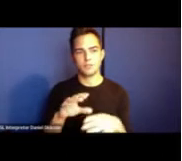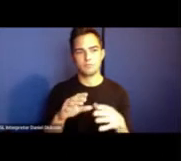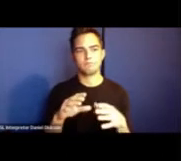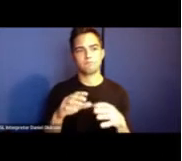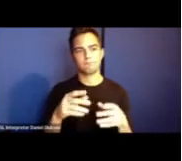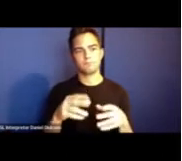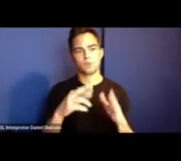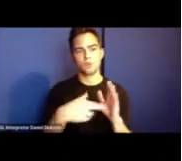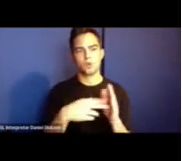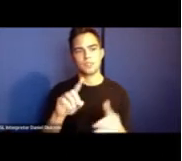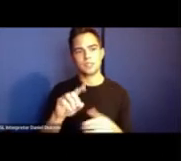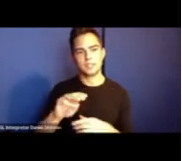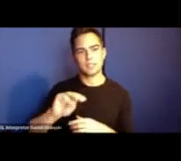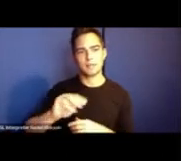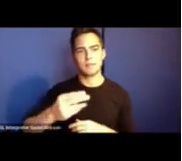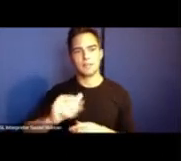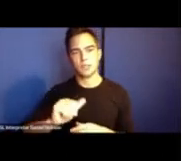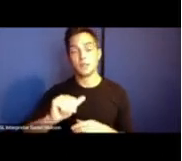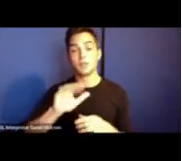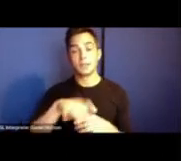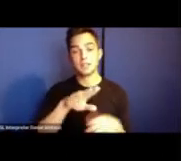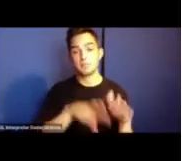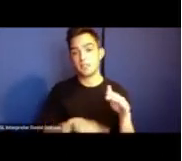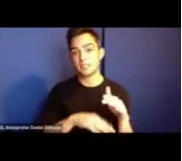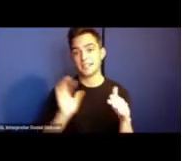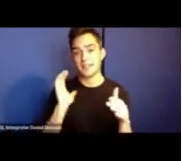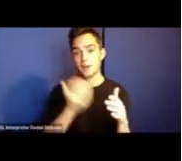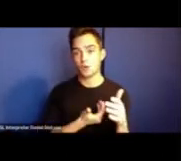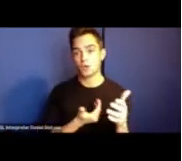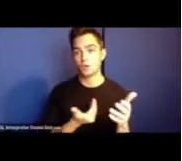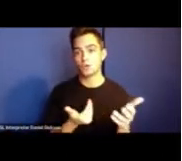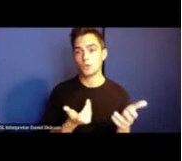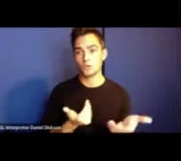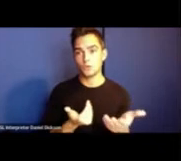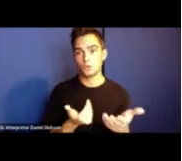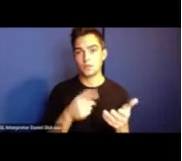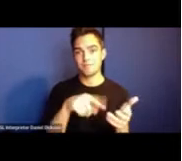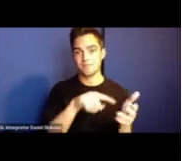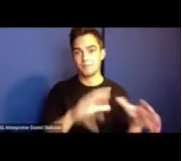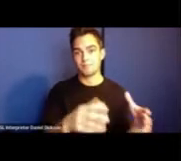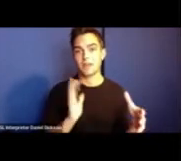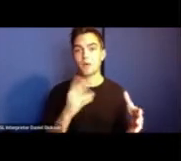and is essentially our our voice for people across the state with